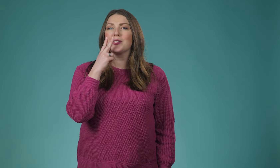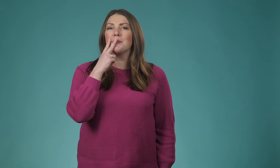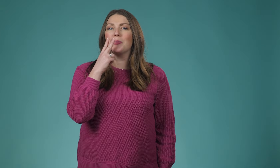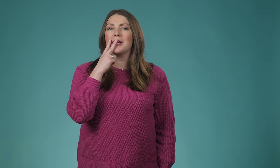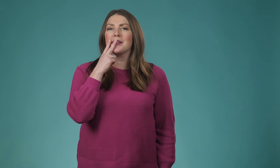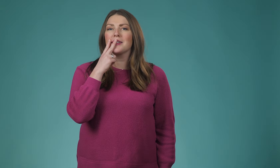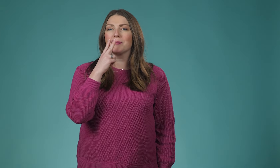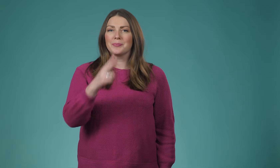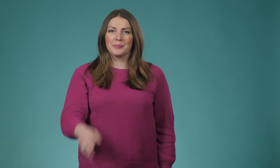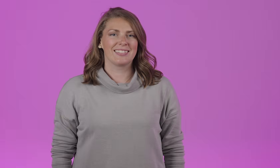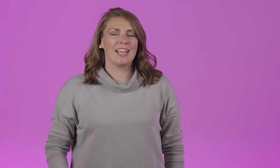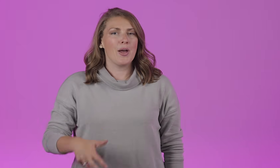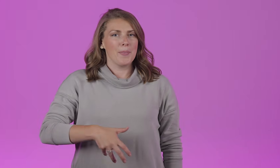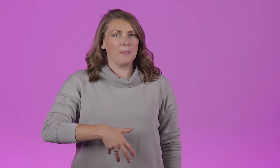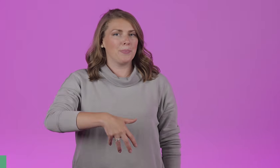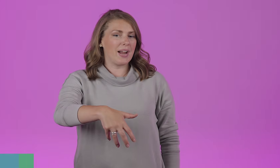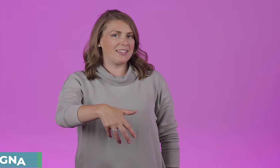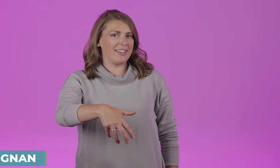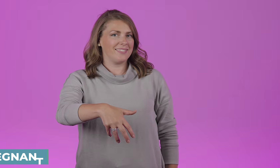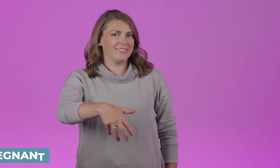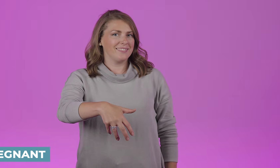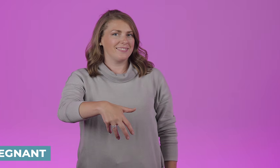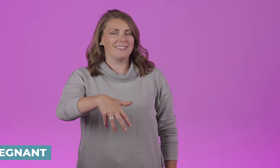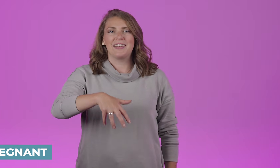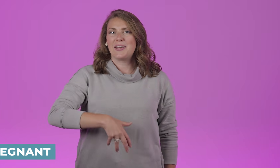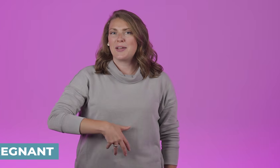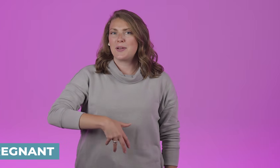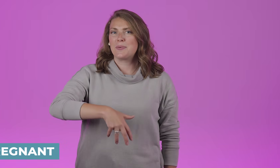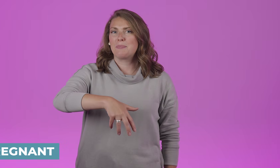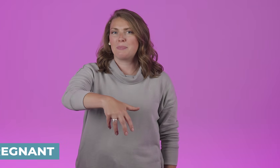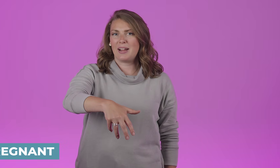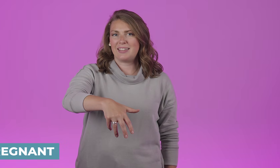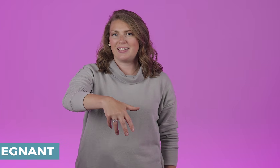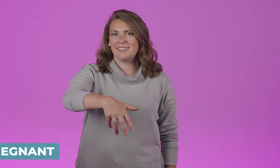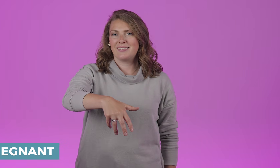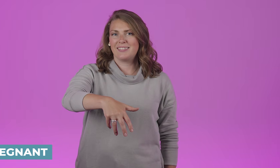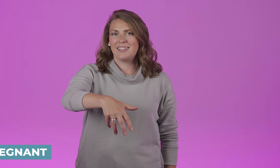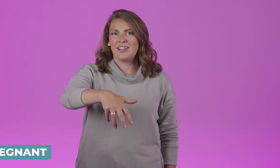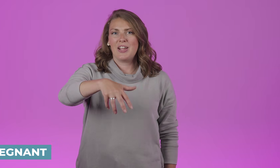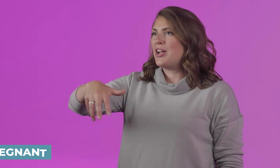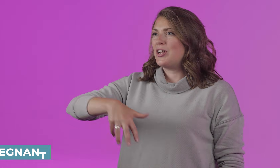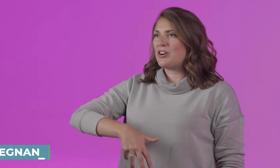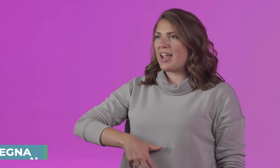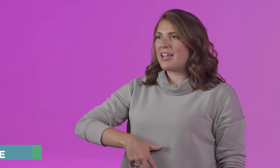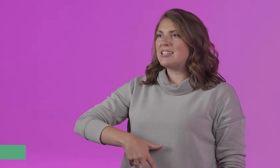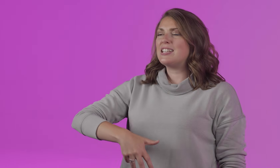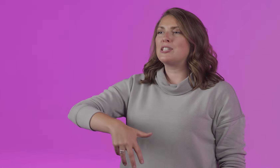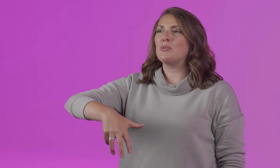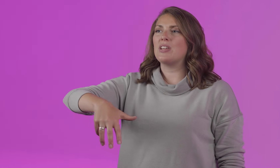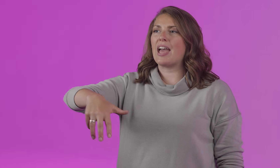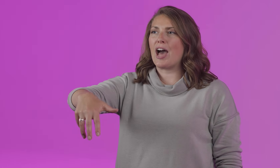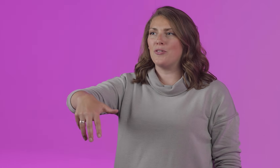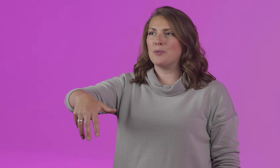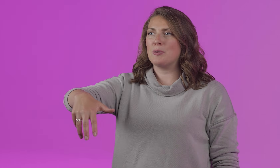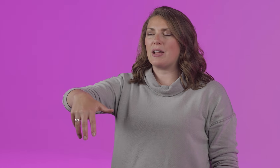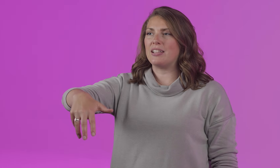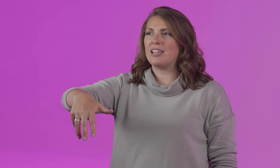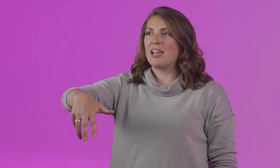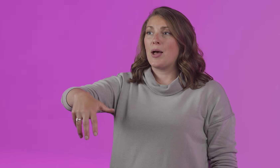Smoking. Pregnant. Your hand is moving out from your belly.